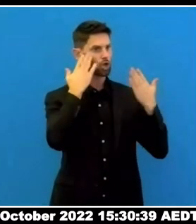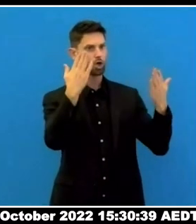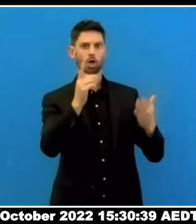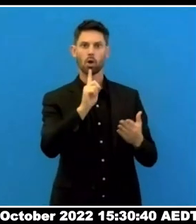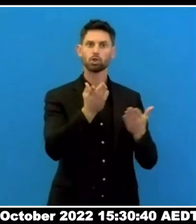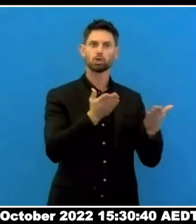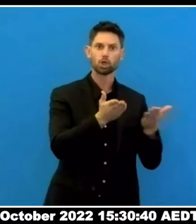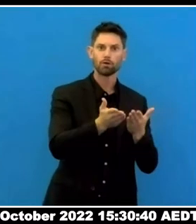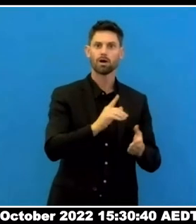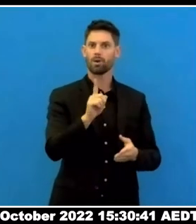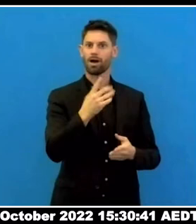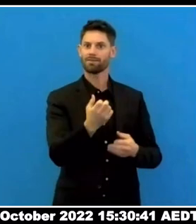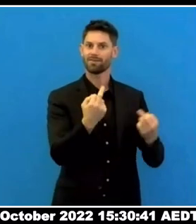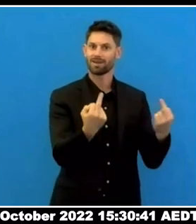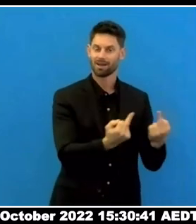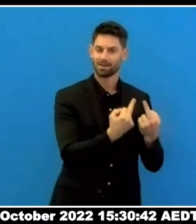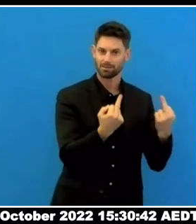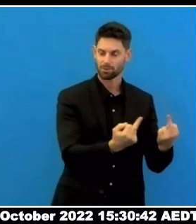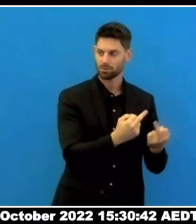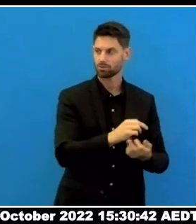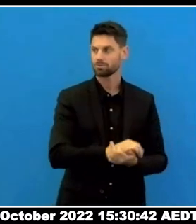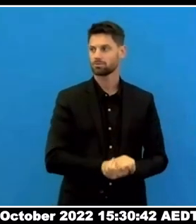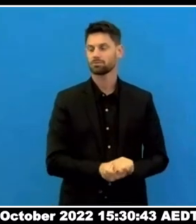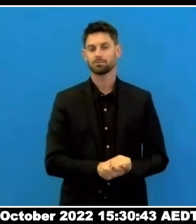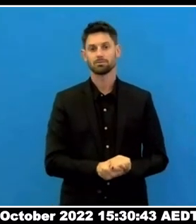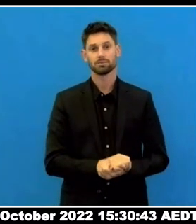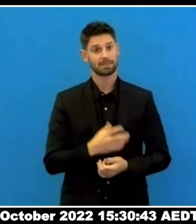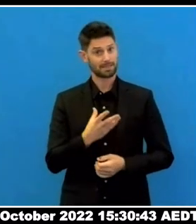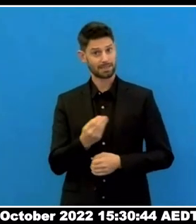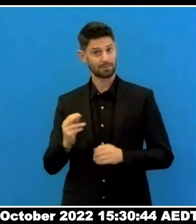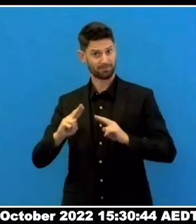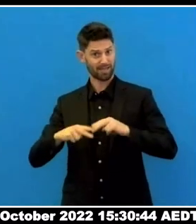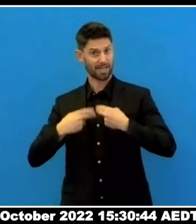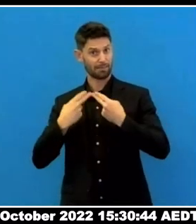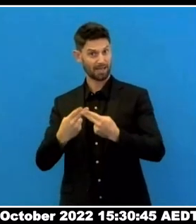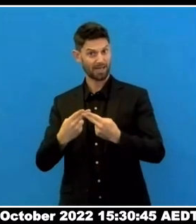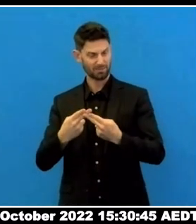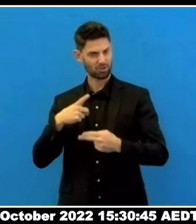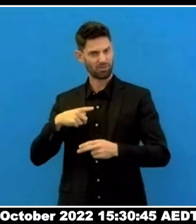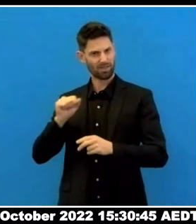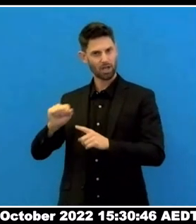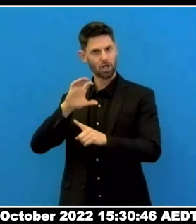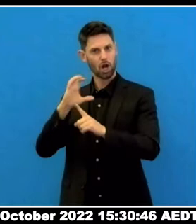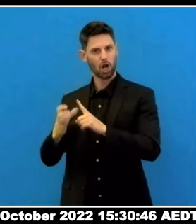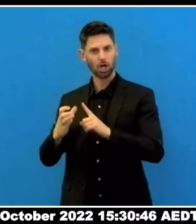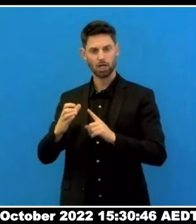And some of the families, like, in the culture, they feel shamed, they don't want to talk about their disability.